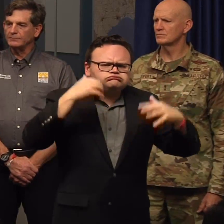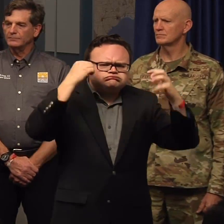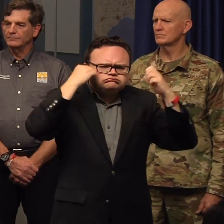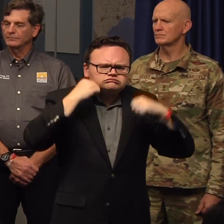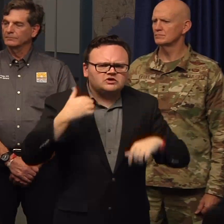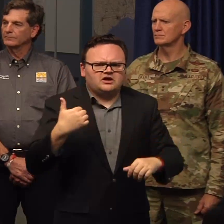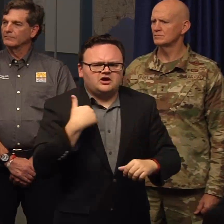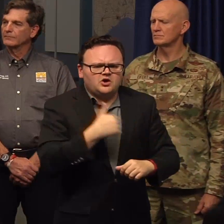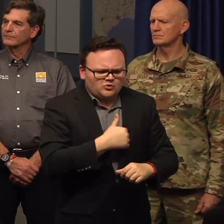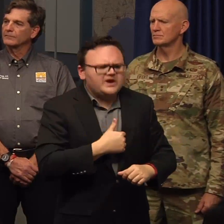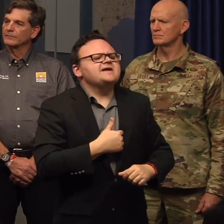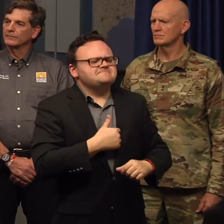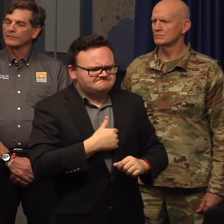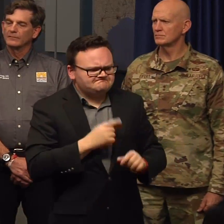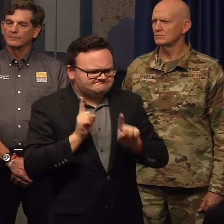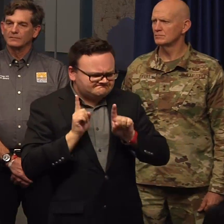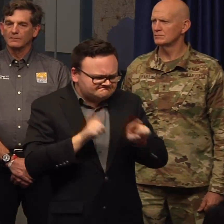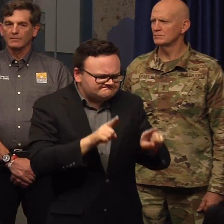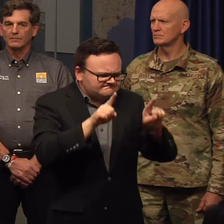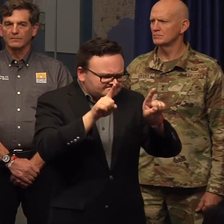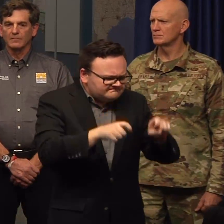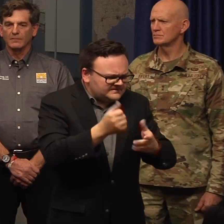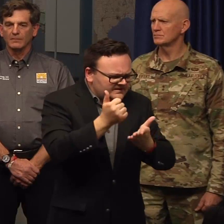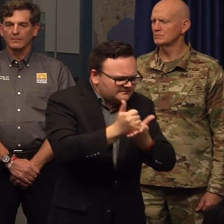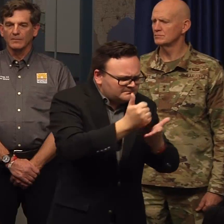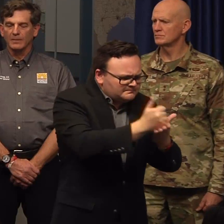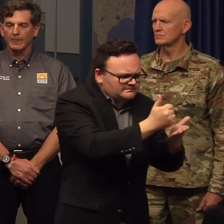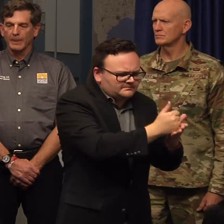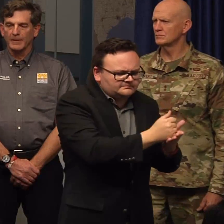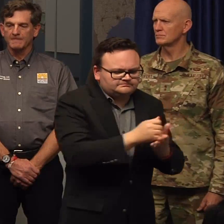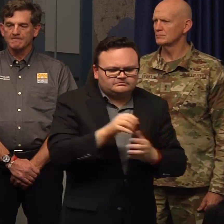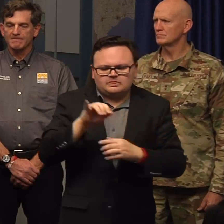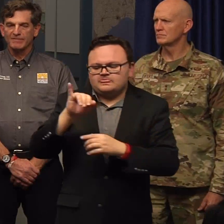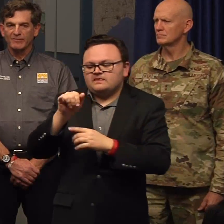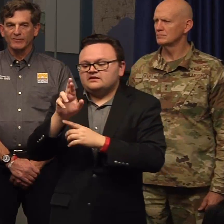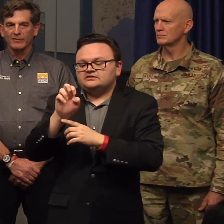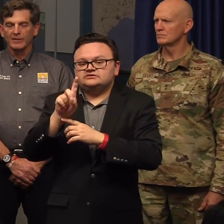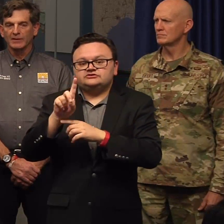REPUBLICAN AND DEMOCRAT, WE'RE WORKING MOST CLOSELY WITH BROWARD COUNTY, OUR BIGGEST DEMOCRAT COUNTY BUT THESE FOLKS